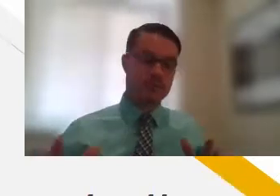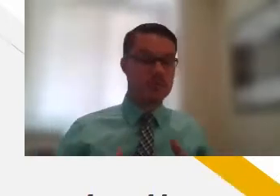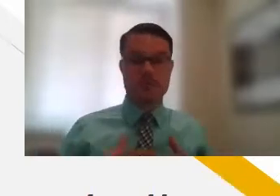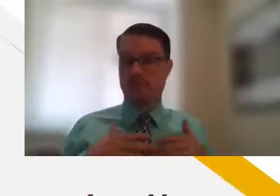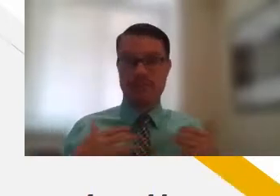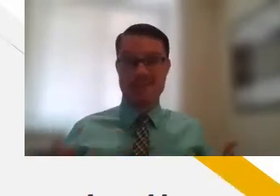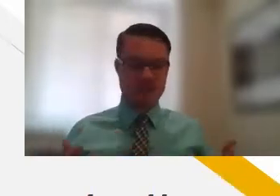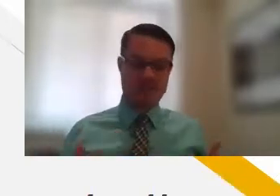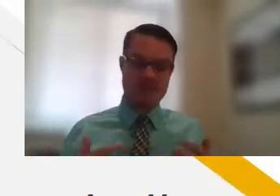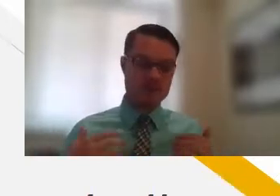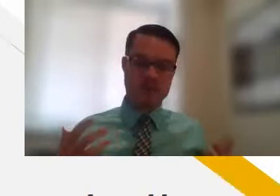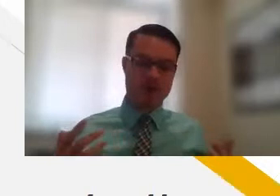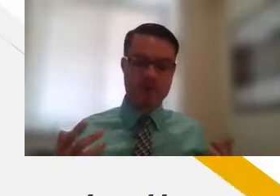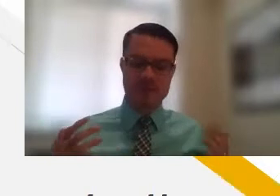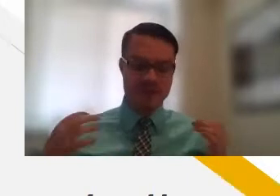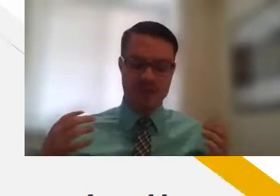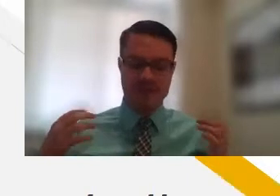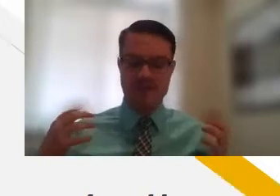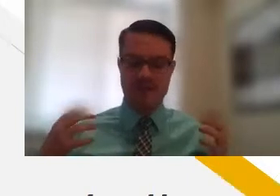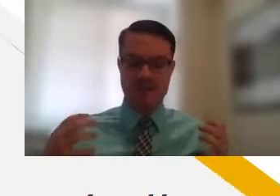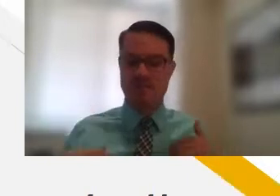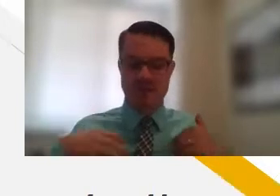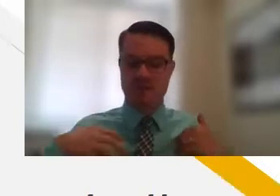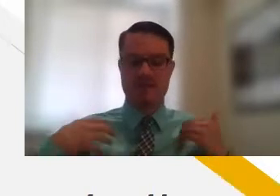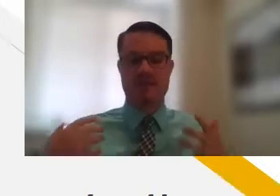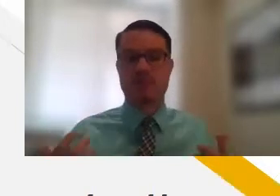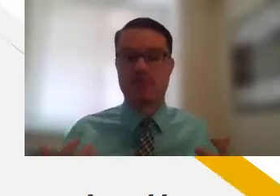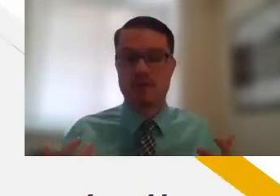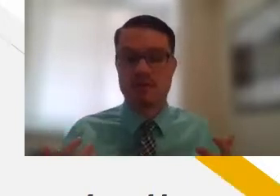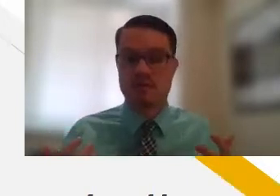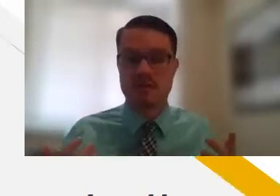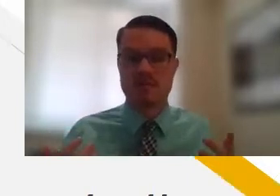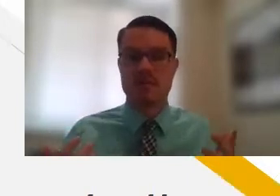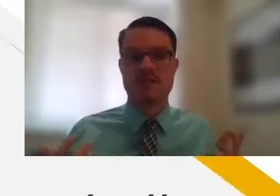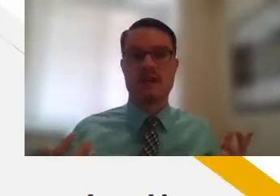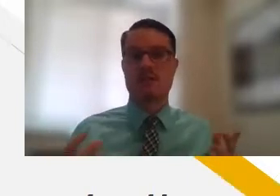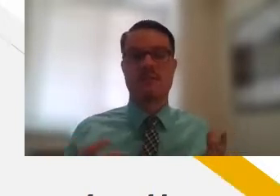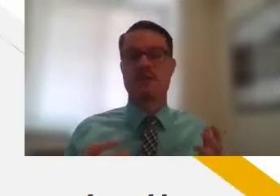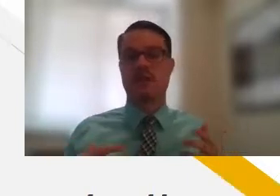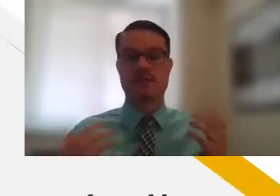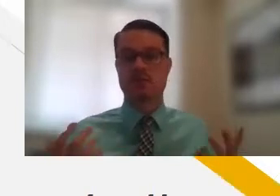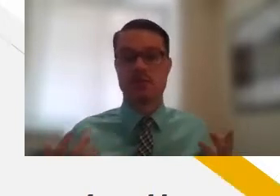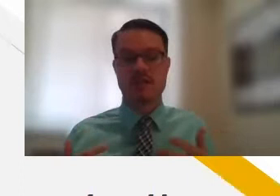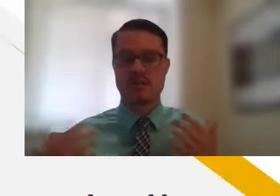Basically school programs and events and activities must be accessible to all students with disabilities. That could be an after school thing,